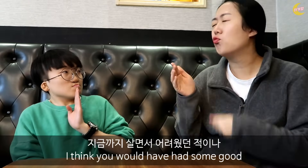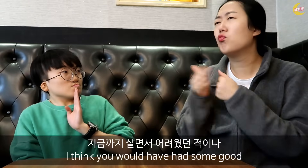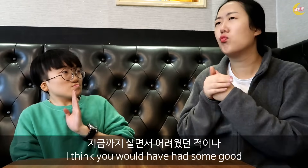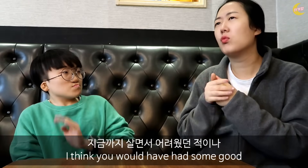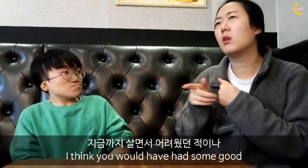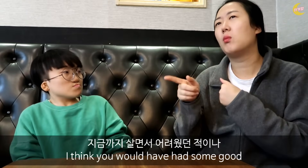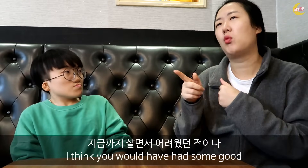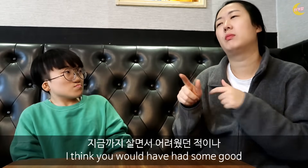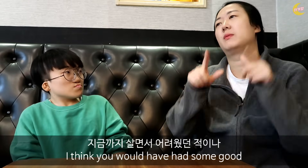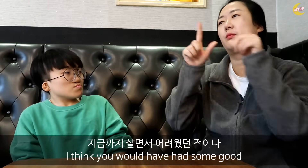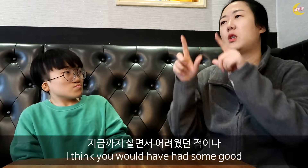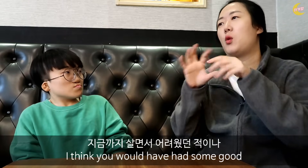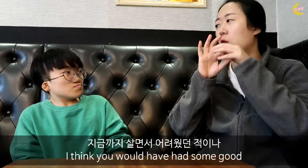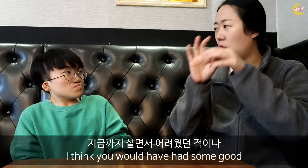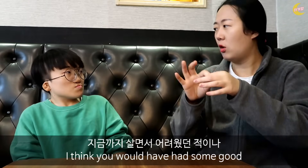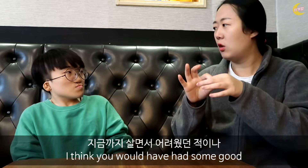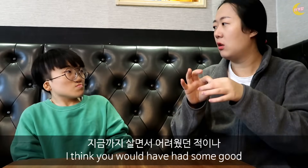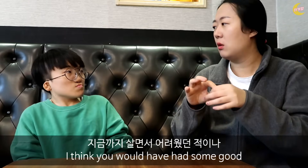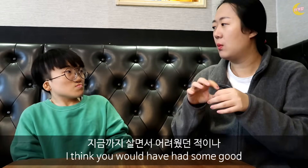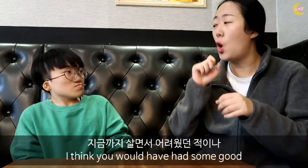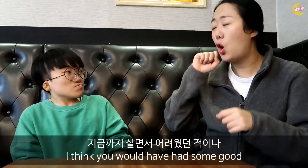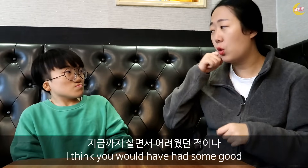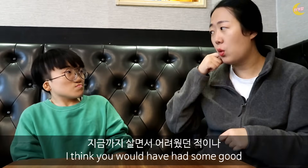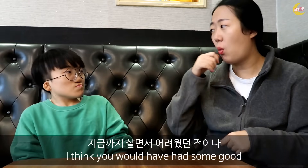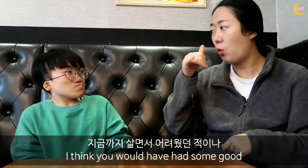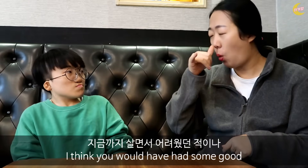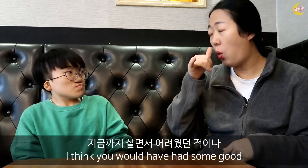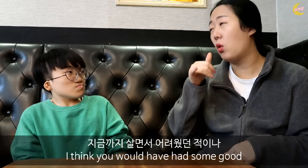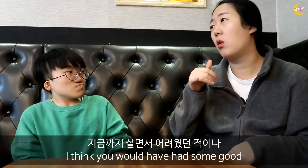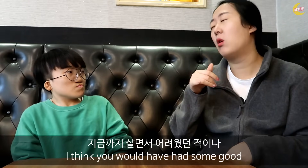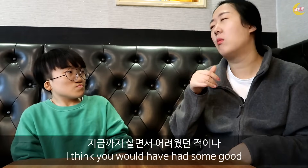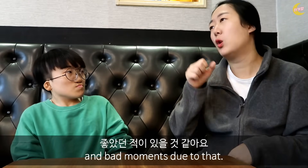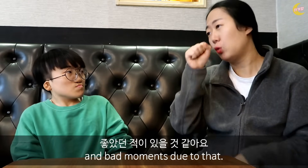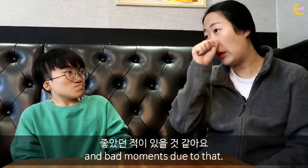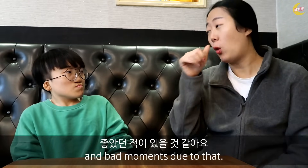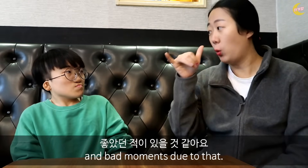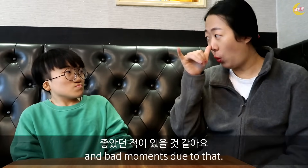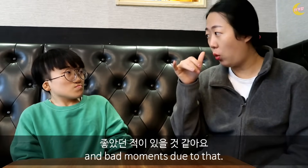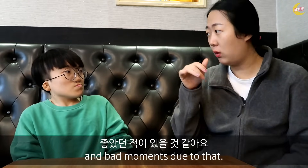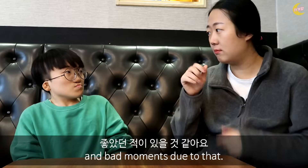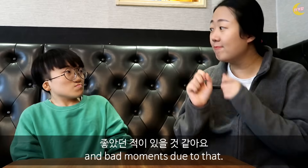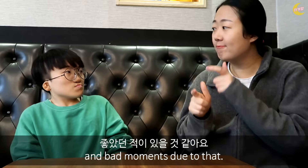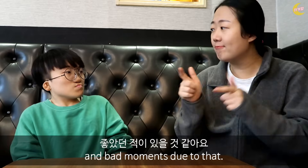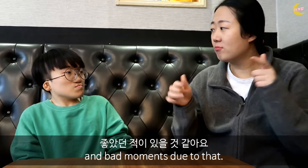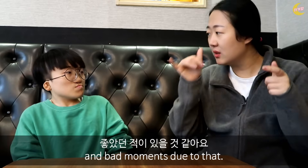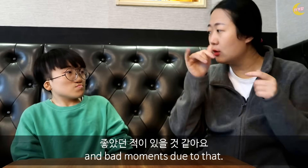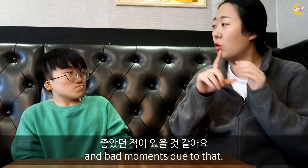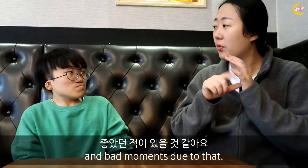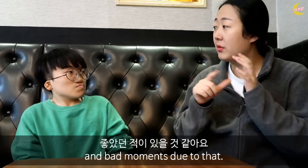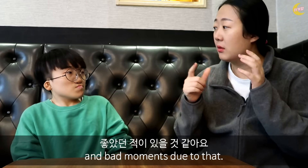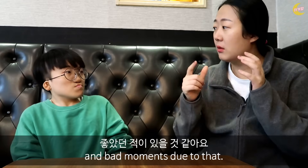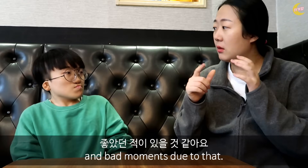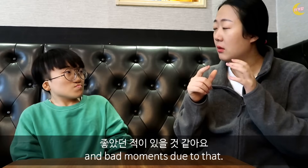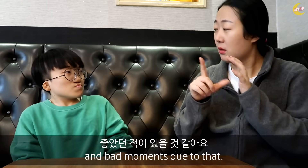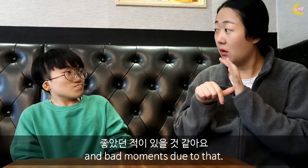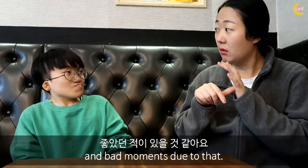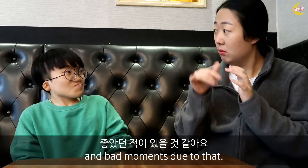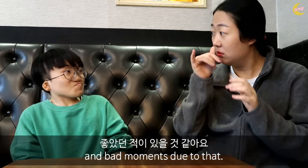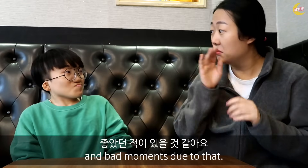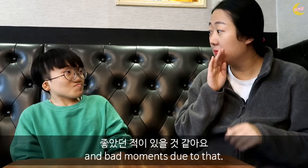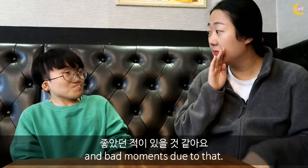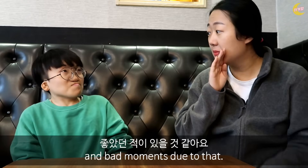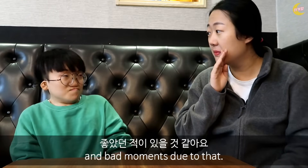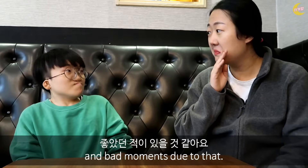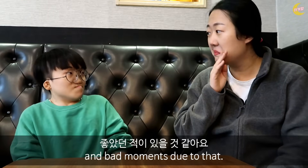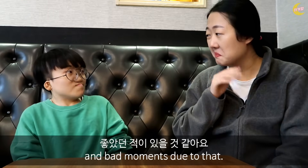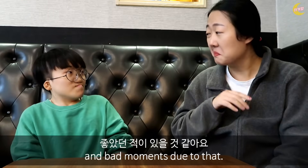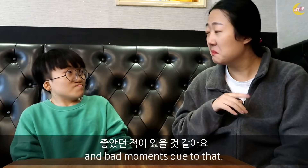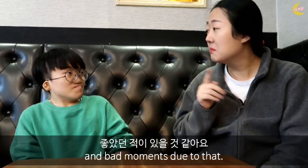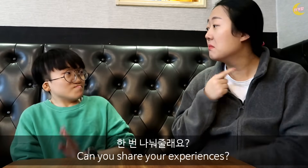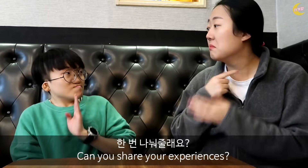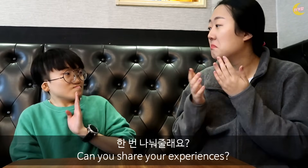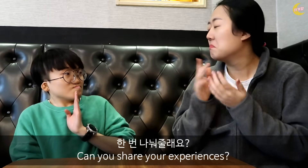I think you would have had some good and bad moments due to that.